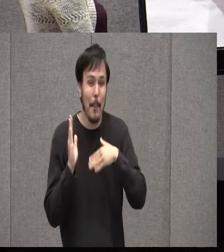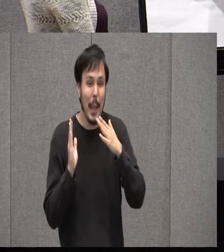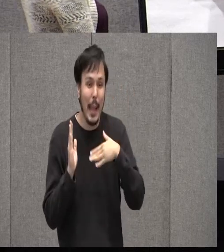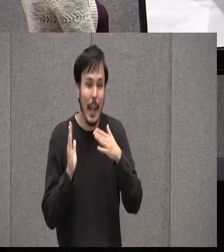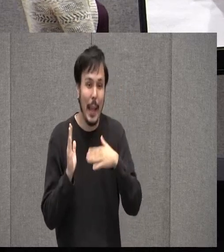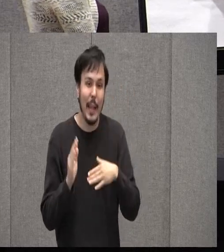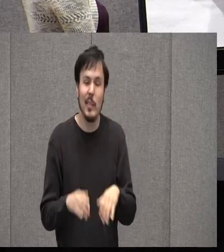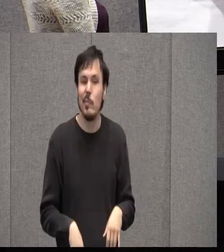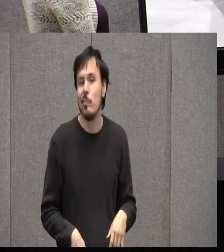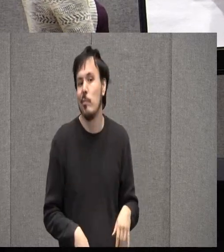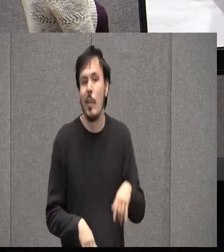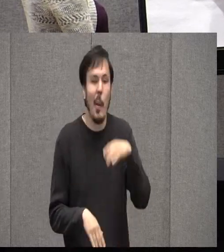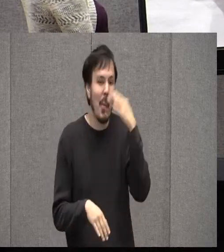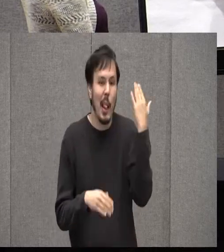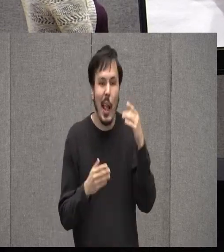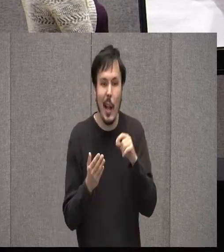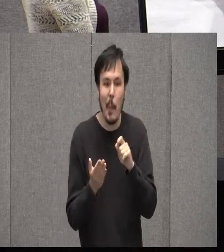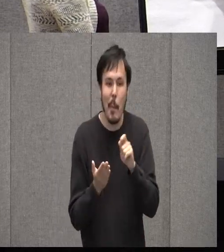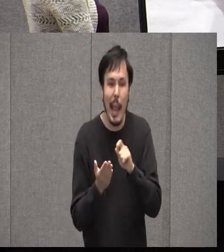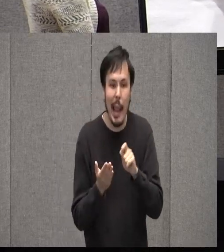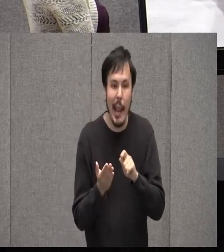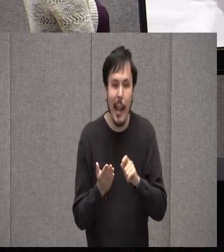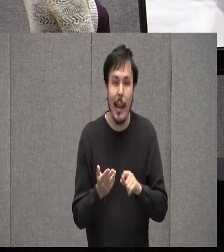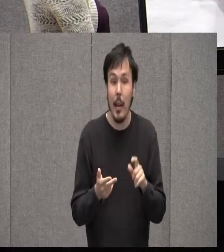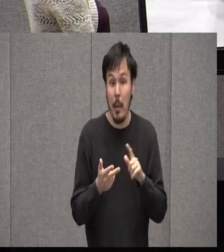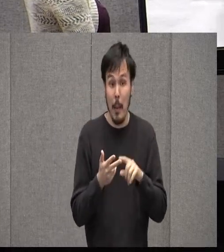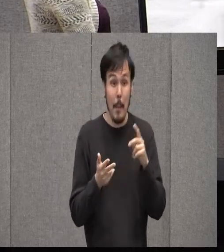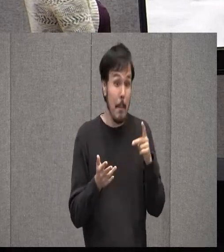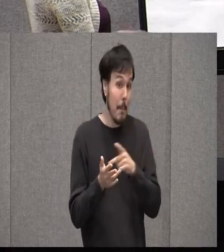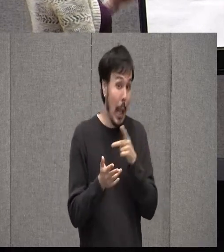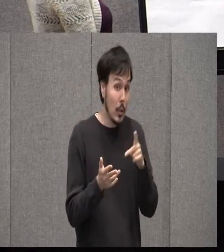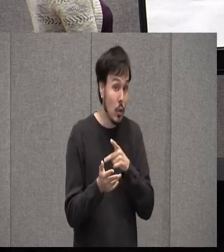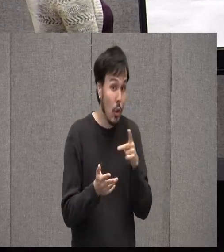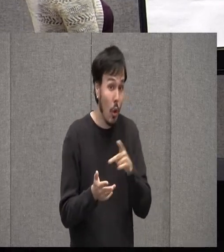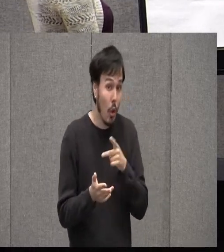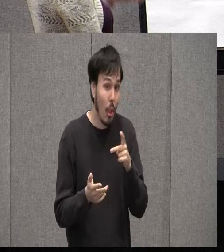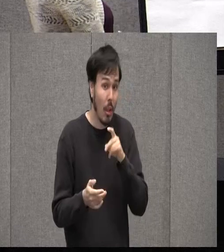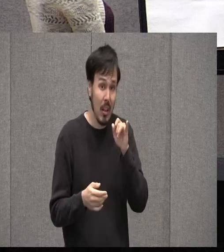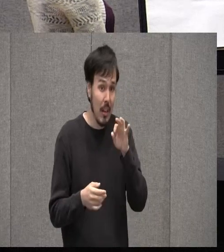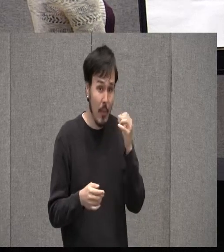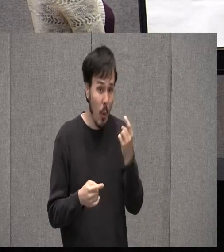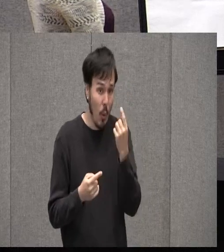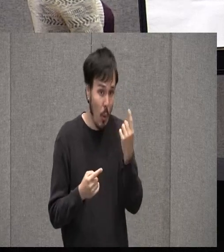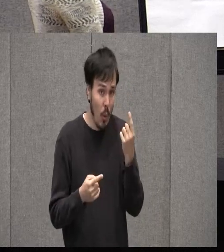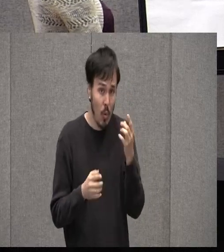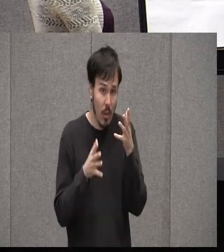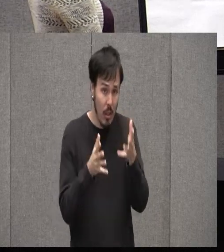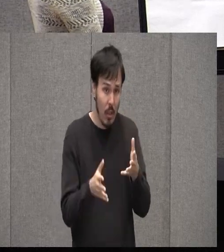black pen, if pencil was all that you had, that's okay too, you can color in with pencil,